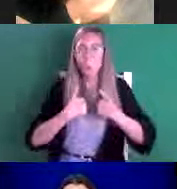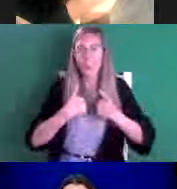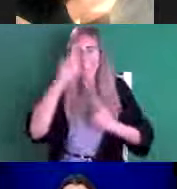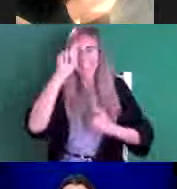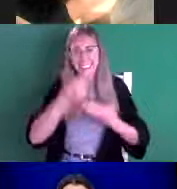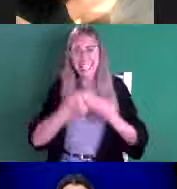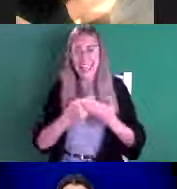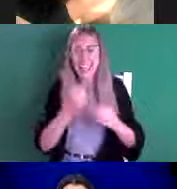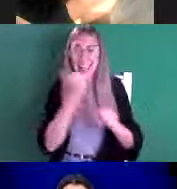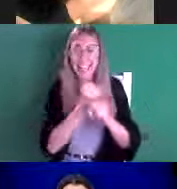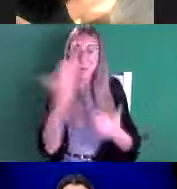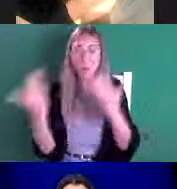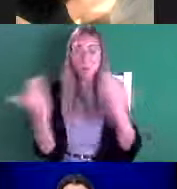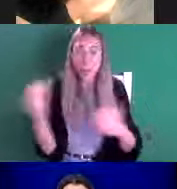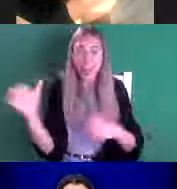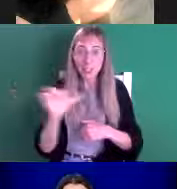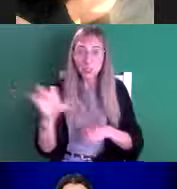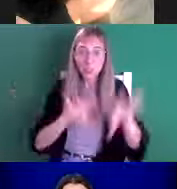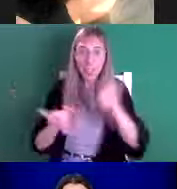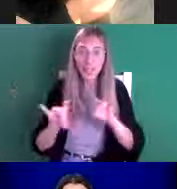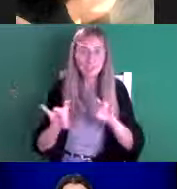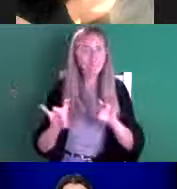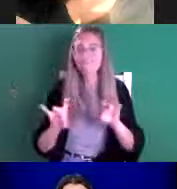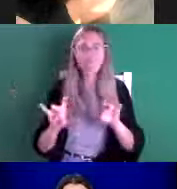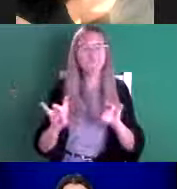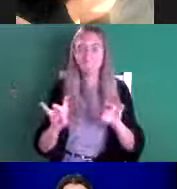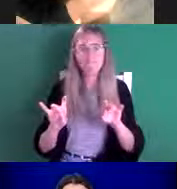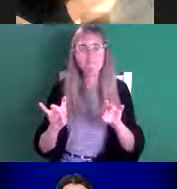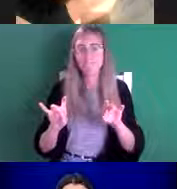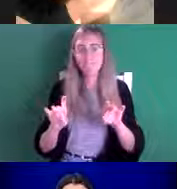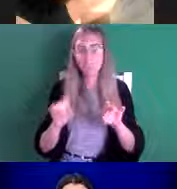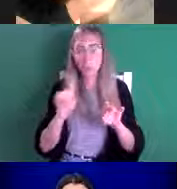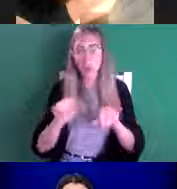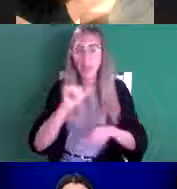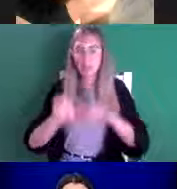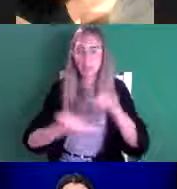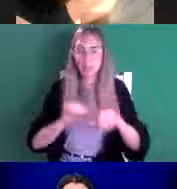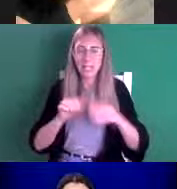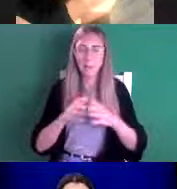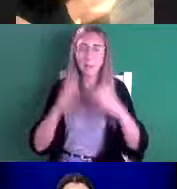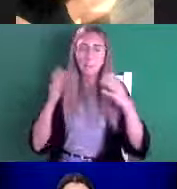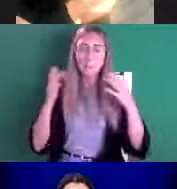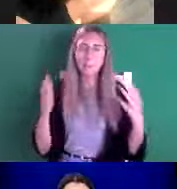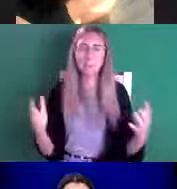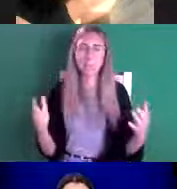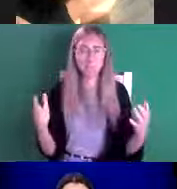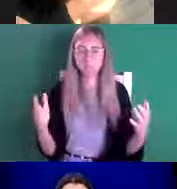because it would have been a massive process and it would have been a nightmare for me to do it